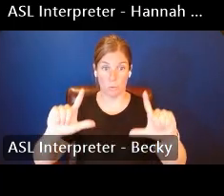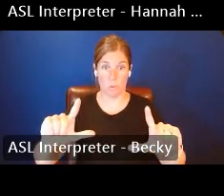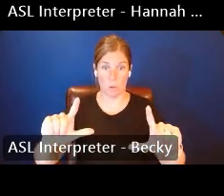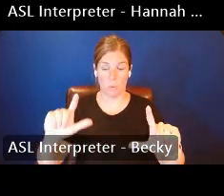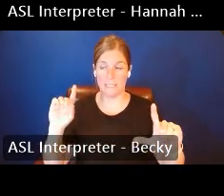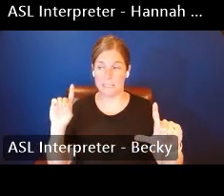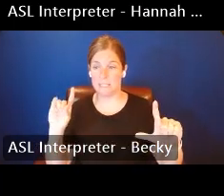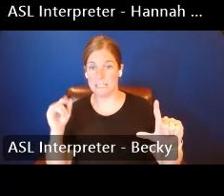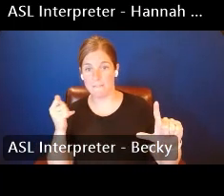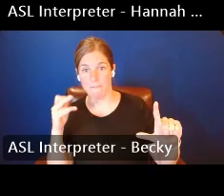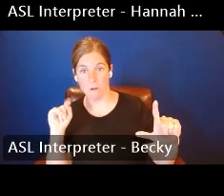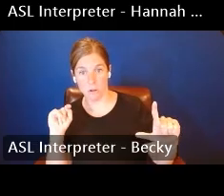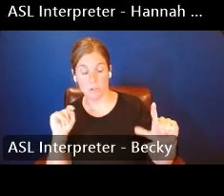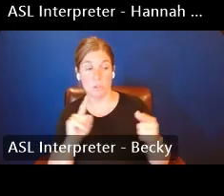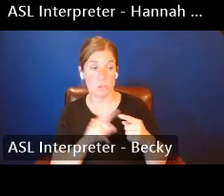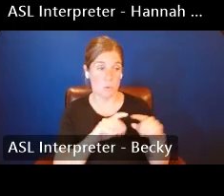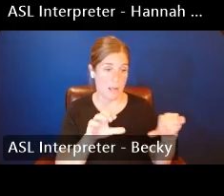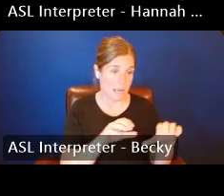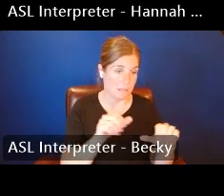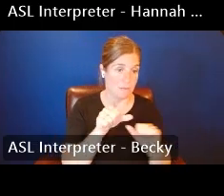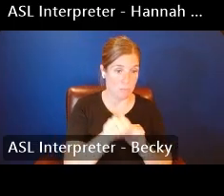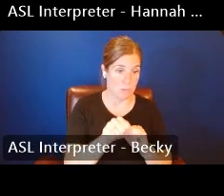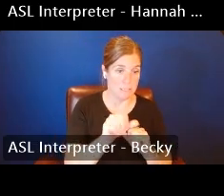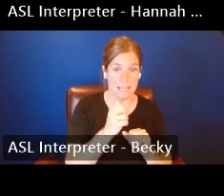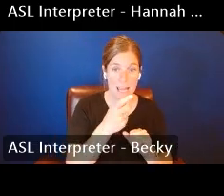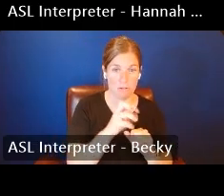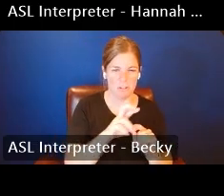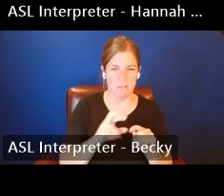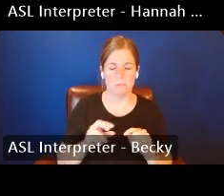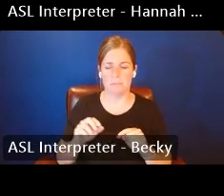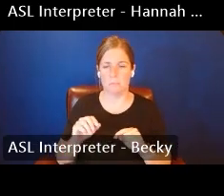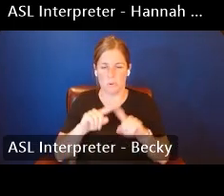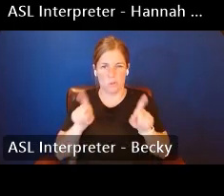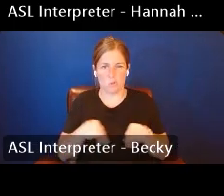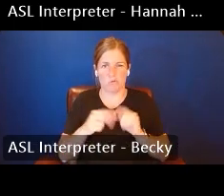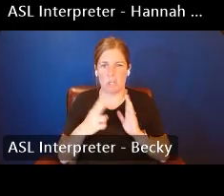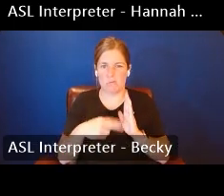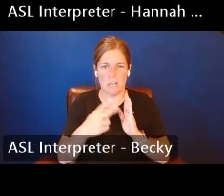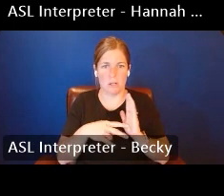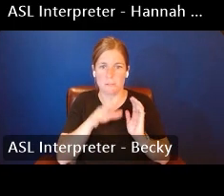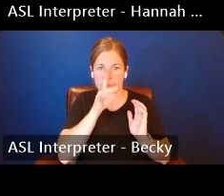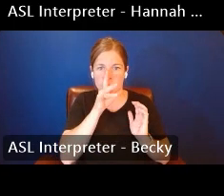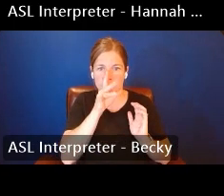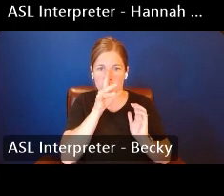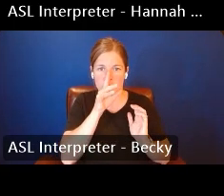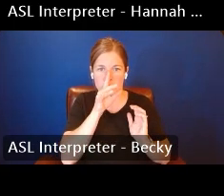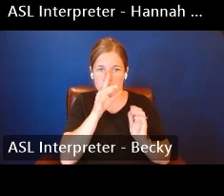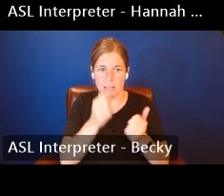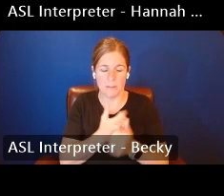To activate press Enter. It'll be two more. A map of Minnesota displaying